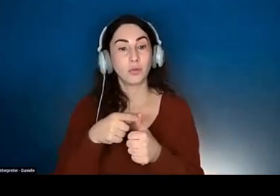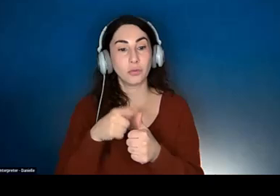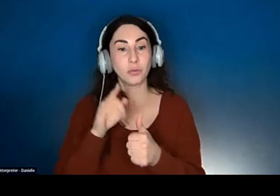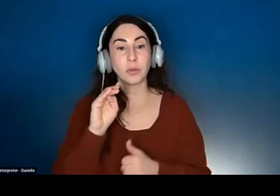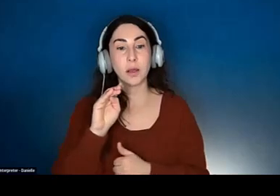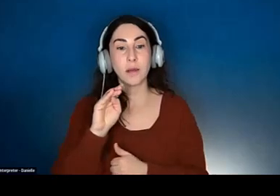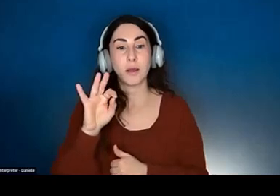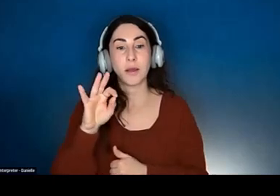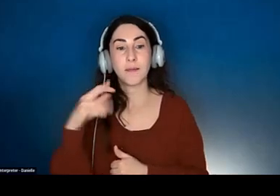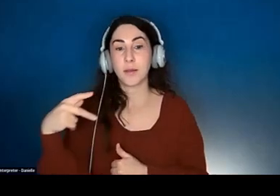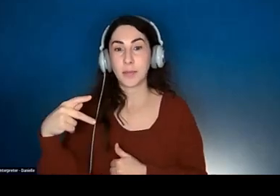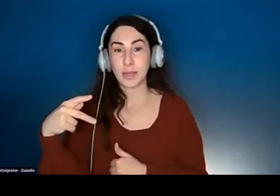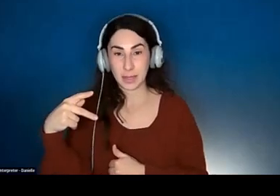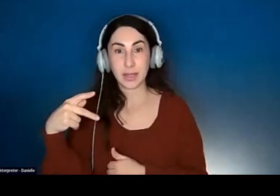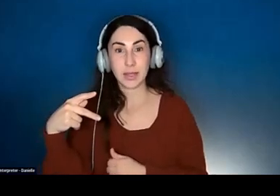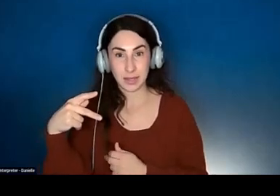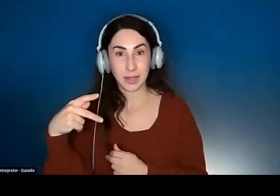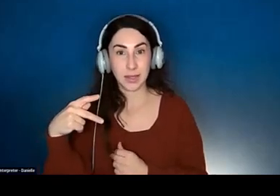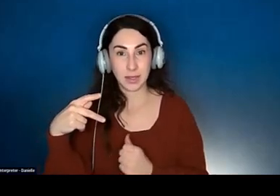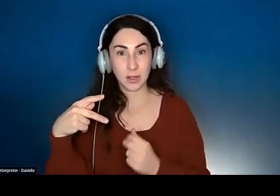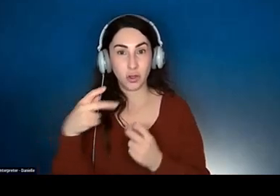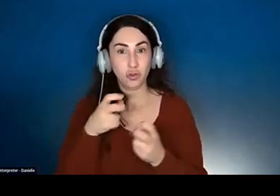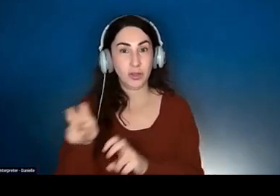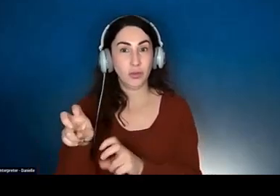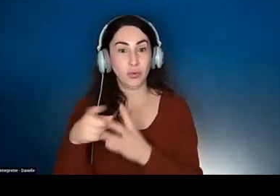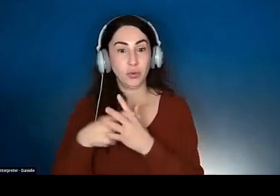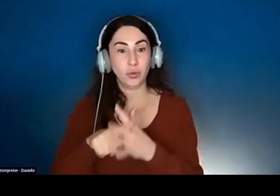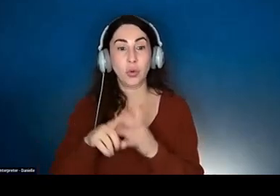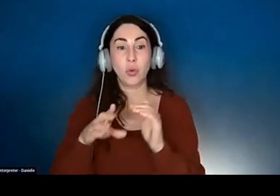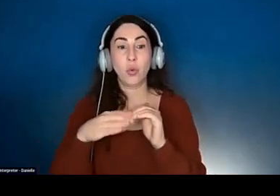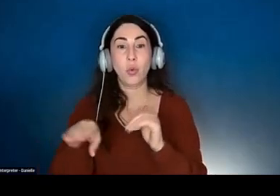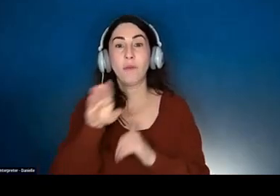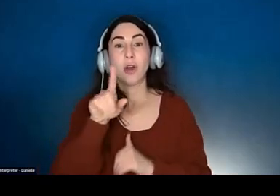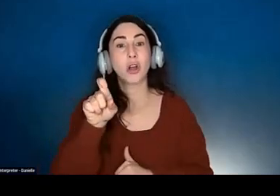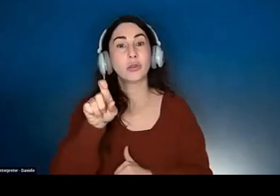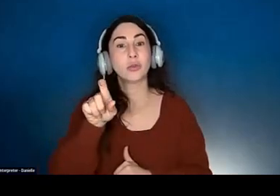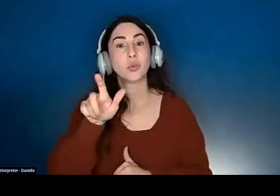over 127,000 people have transitioned